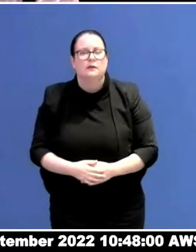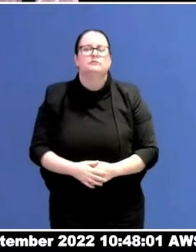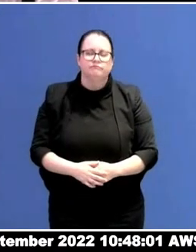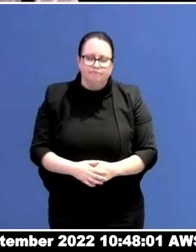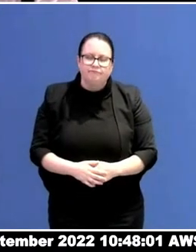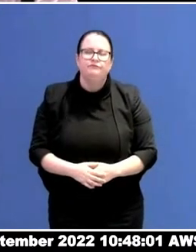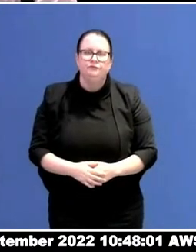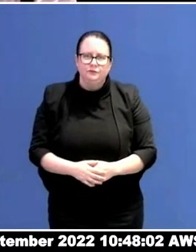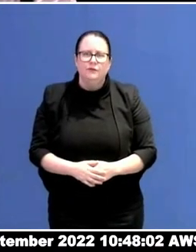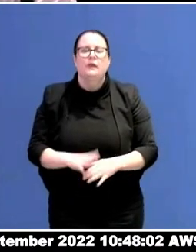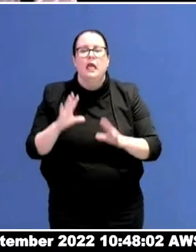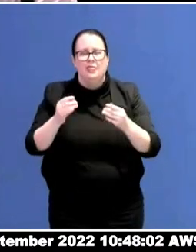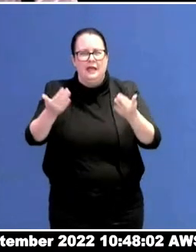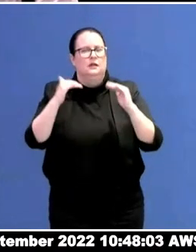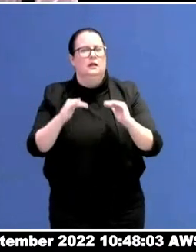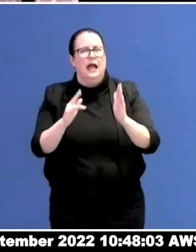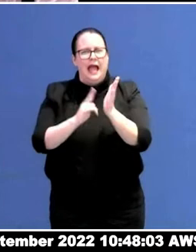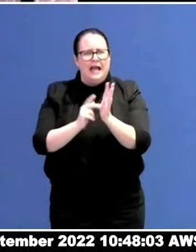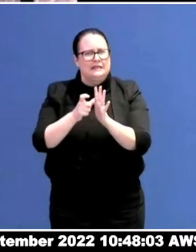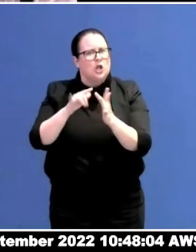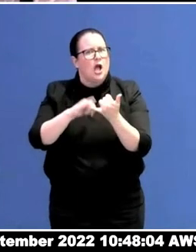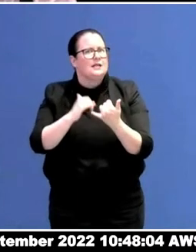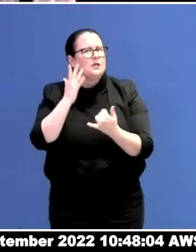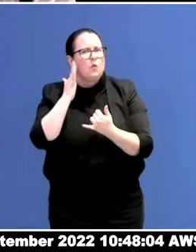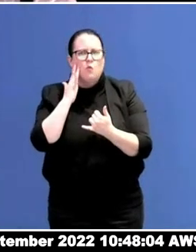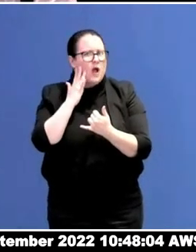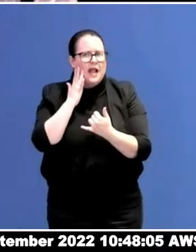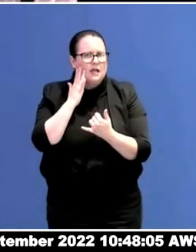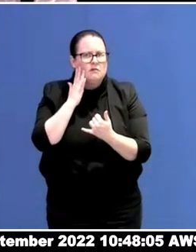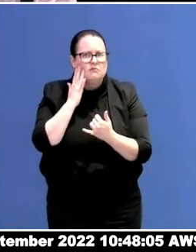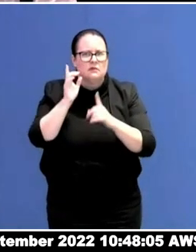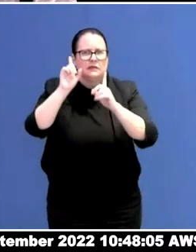And then the NDIS at what point did he get on to the NDIS?